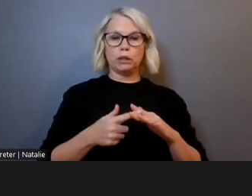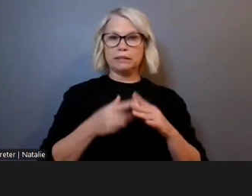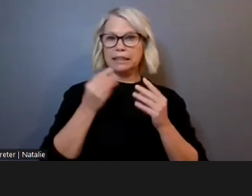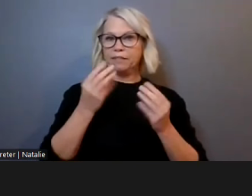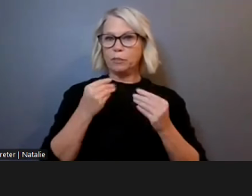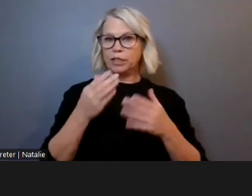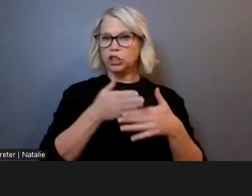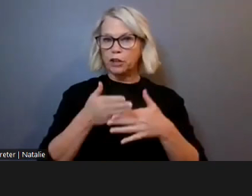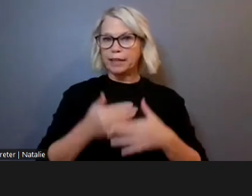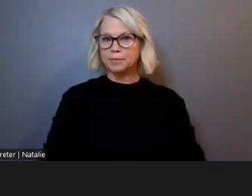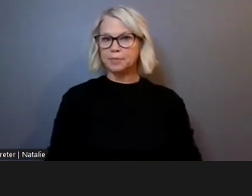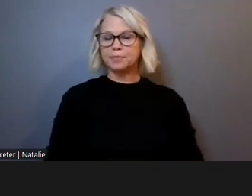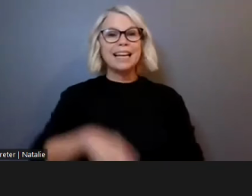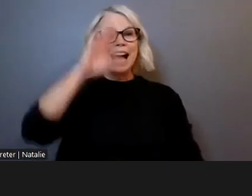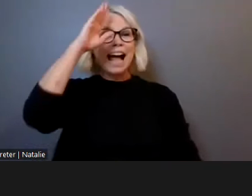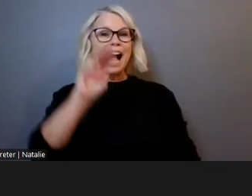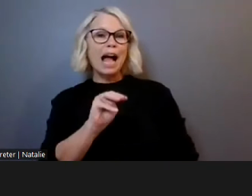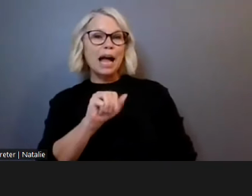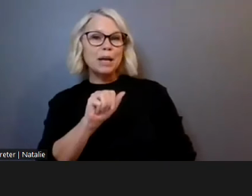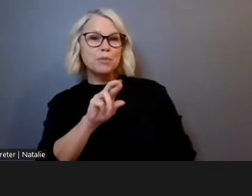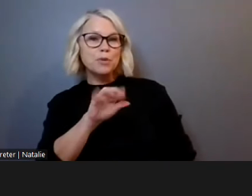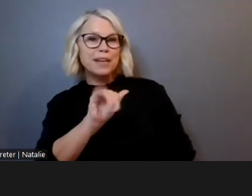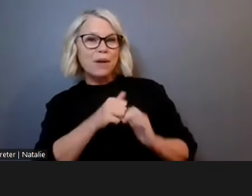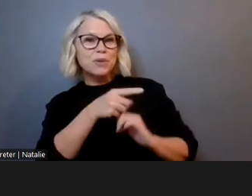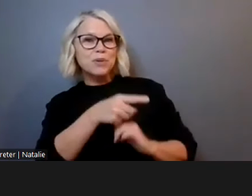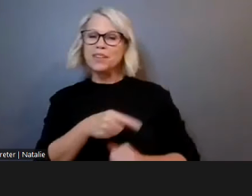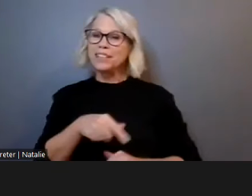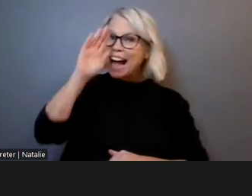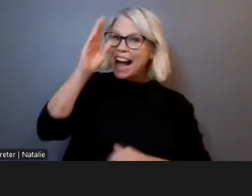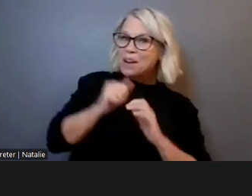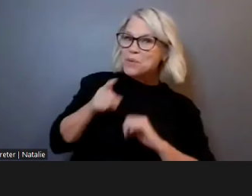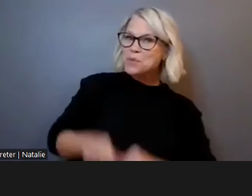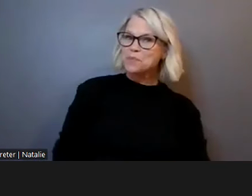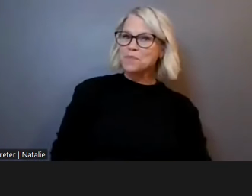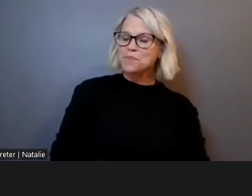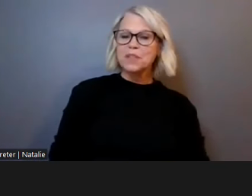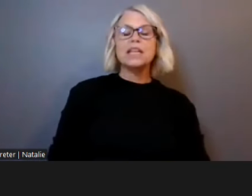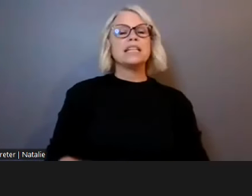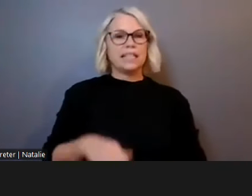Hello, it's Maria, how are you? Good, how are you? It feels like I have been M.I.A.